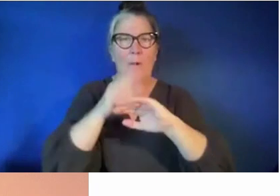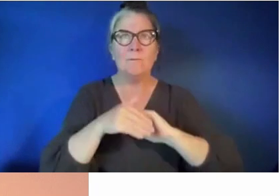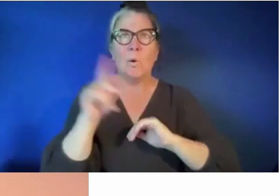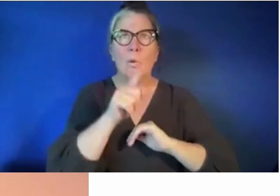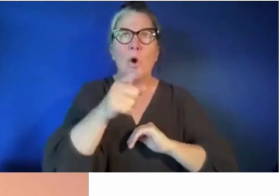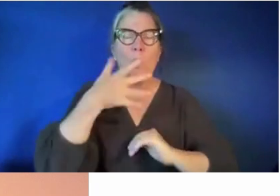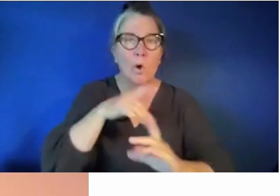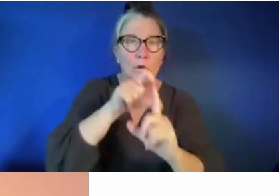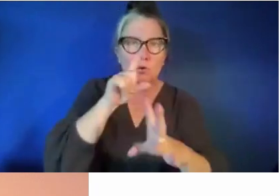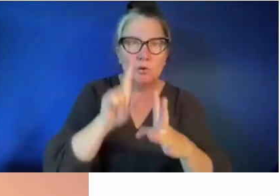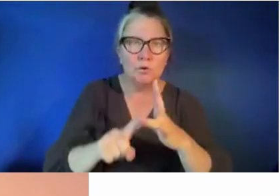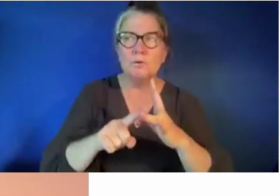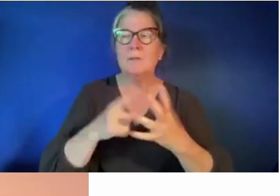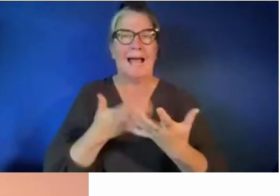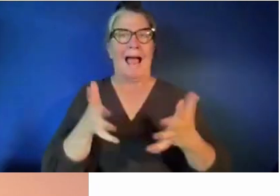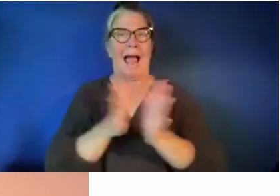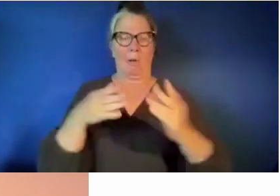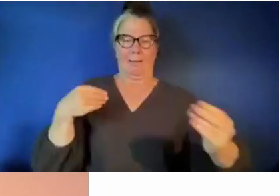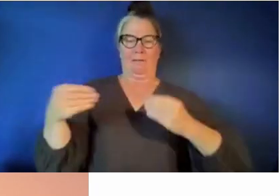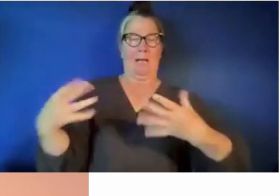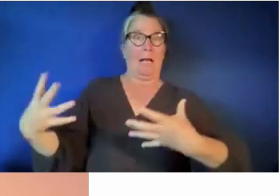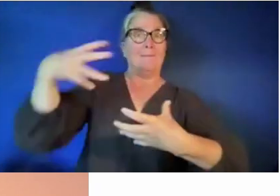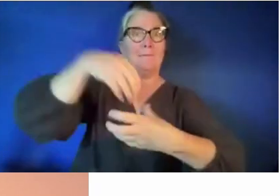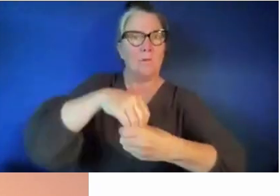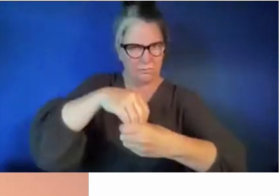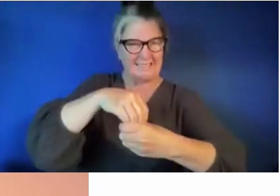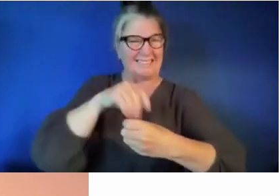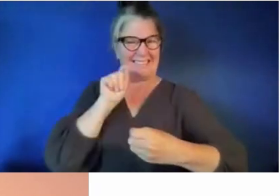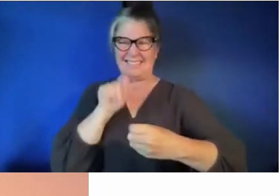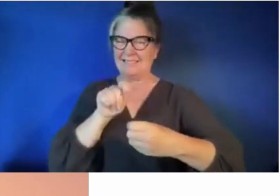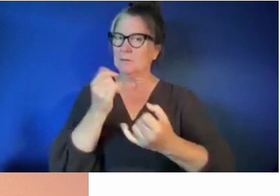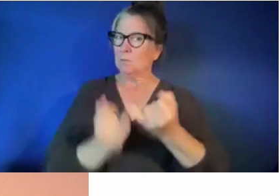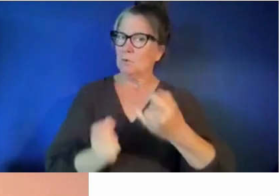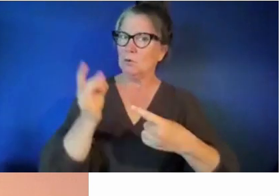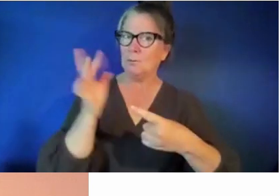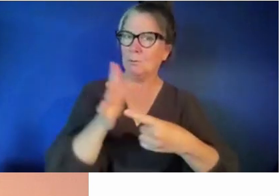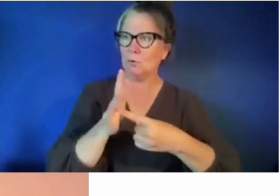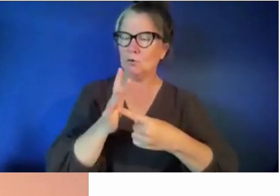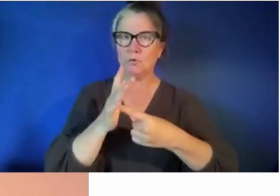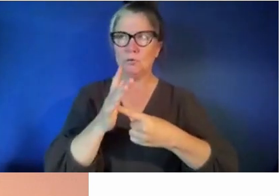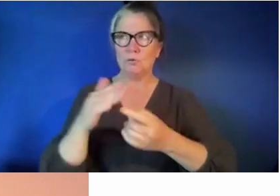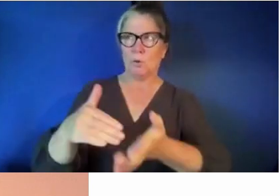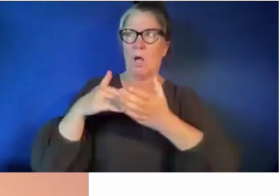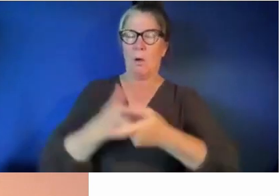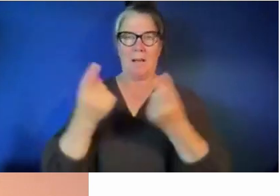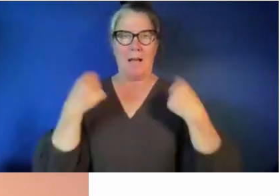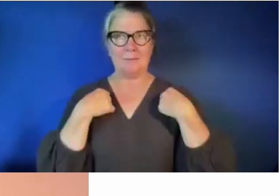and how flexibility can work in that is the really crucial factor in trying to get this through. And then at the organisational level,